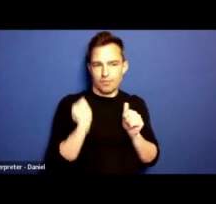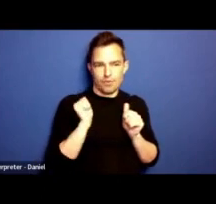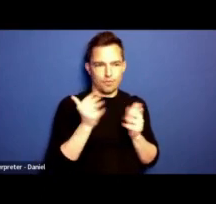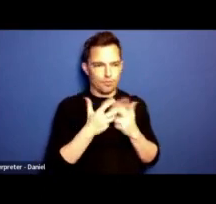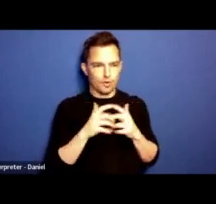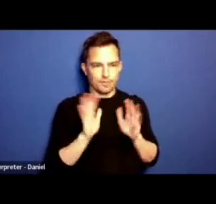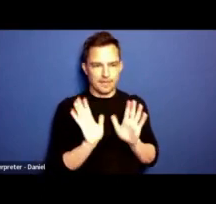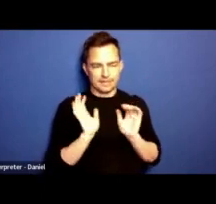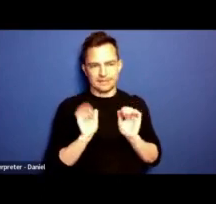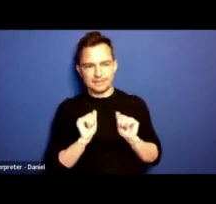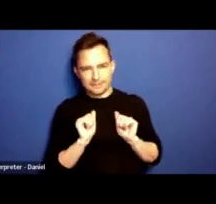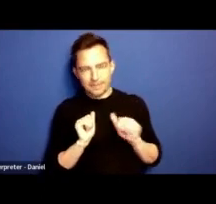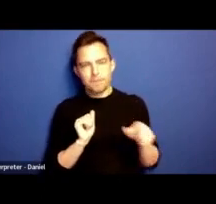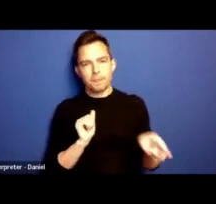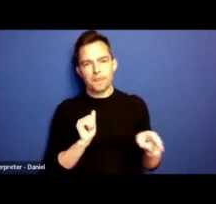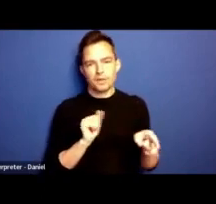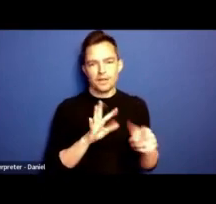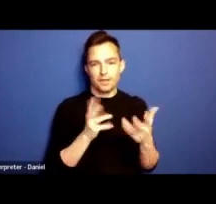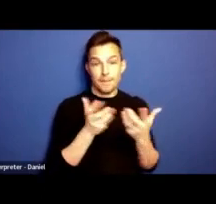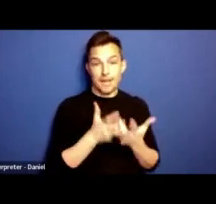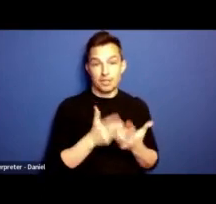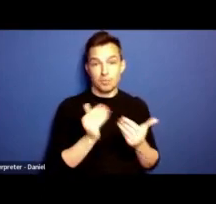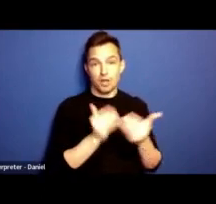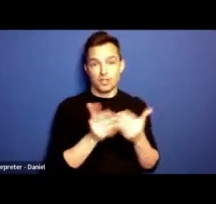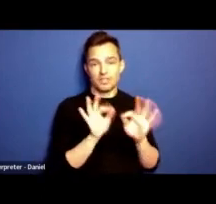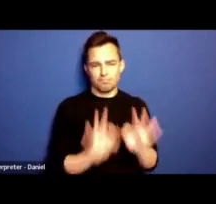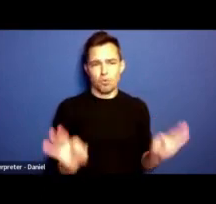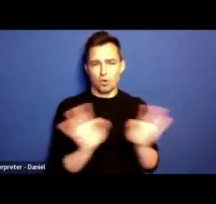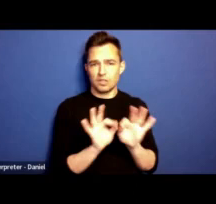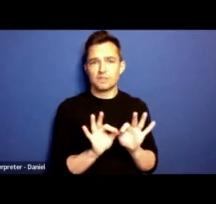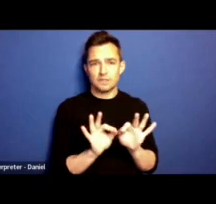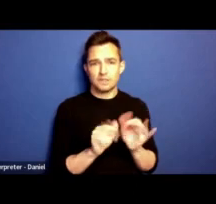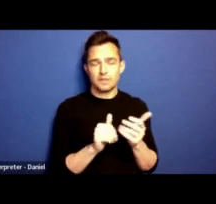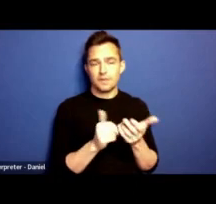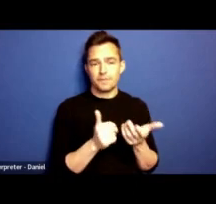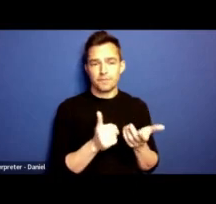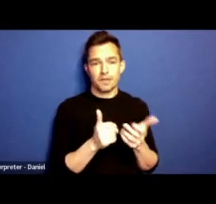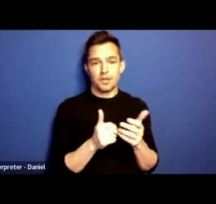that the matching process is important. Whether that's through chronological age, brain